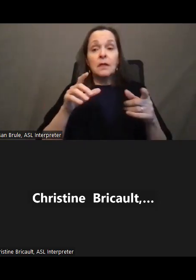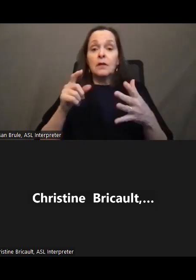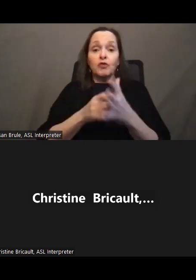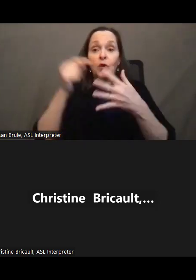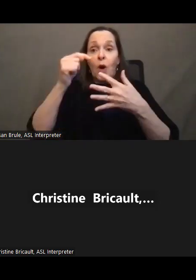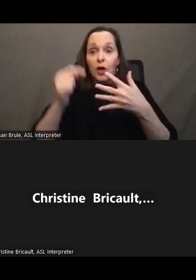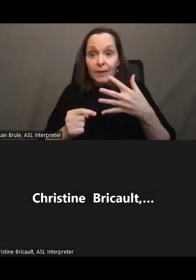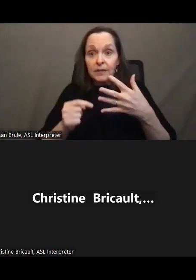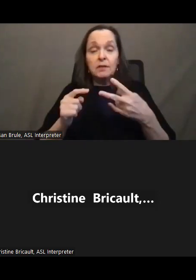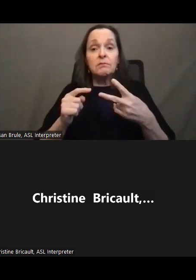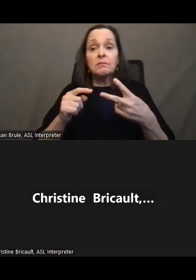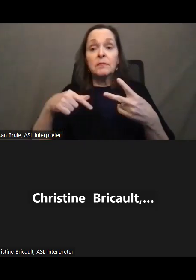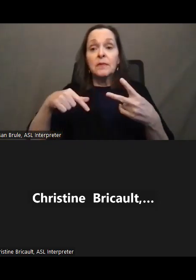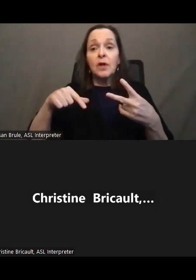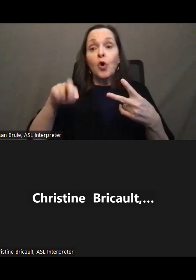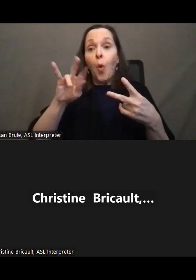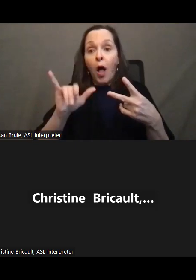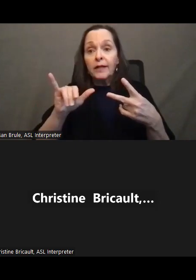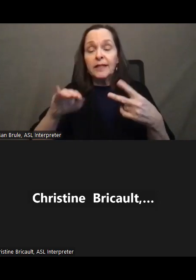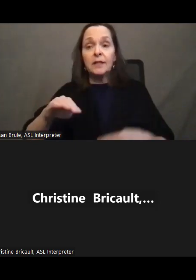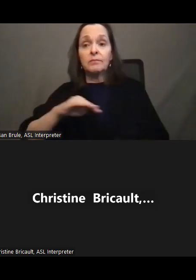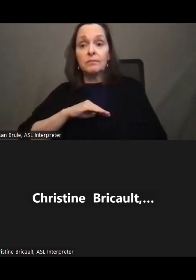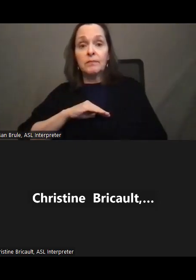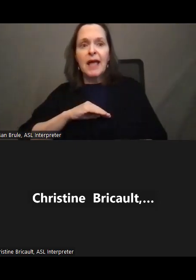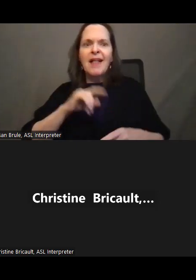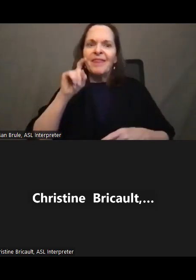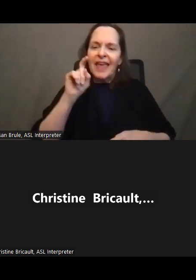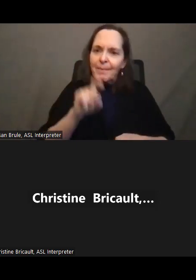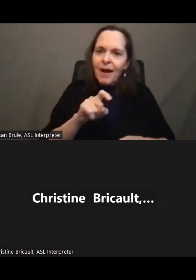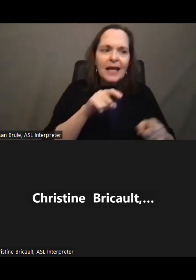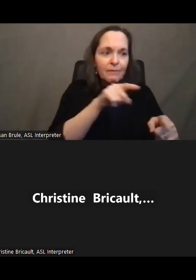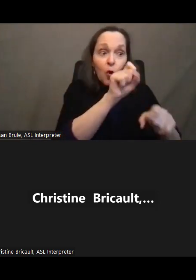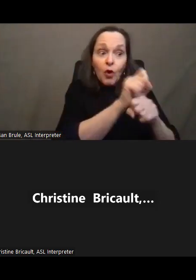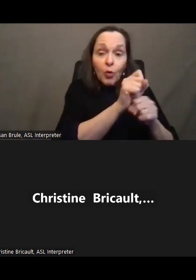But they might need reasonable accommodations in order to meet those standards.